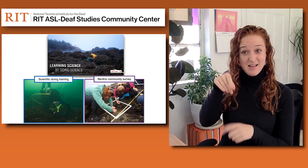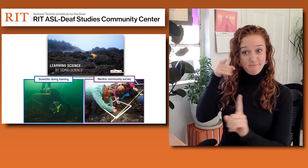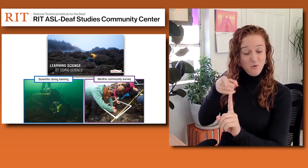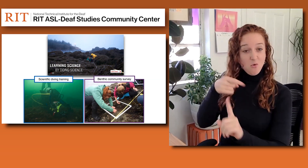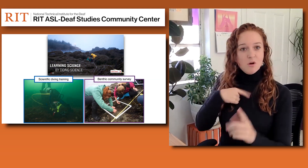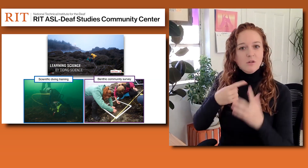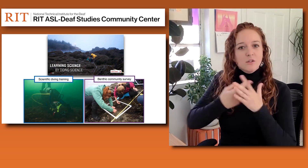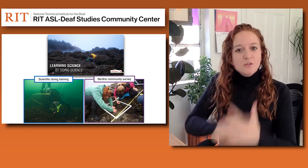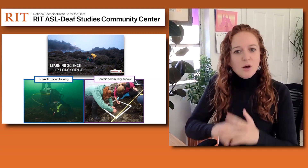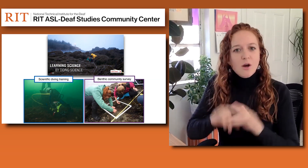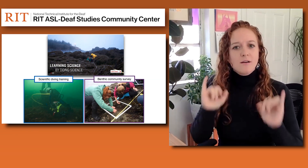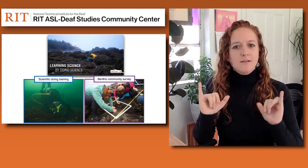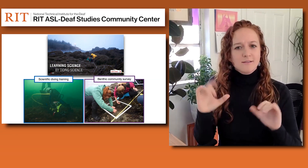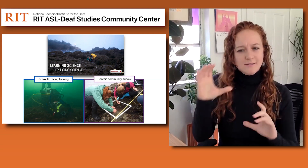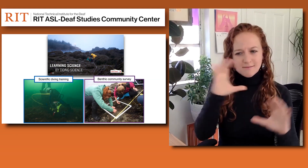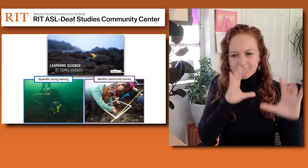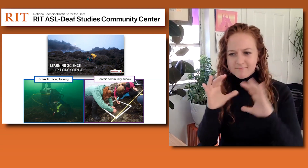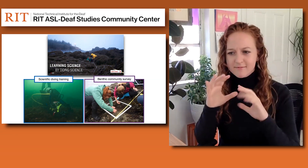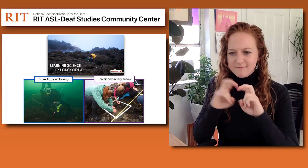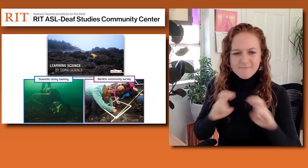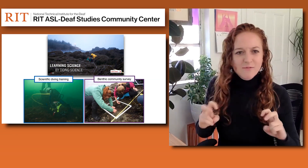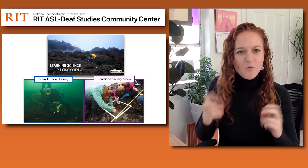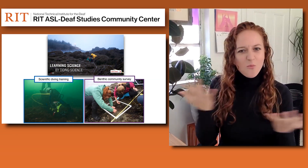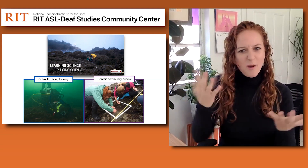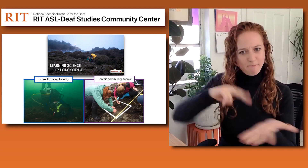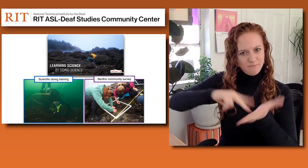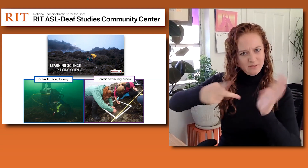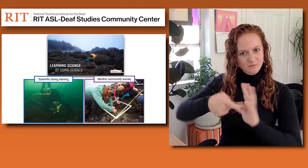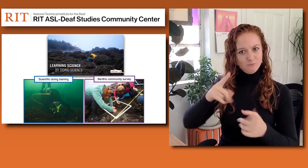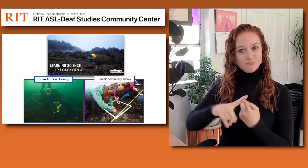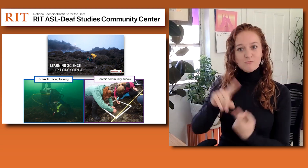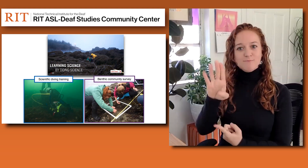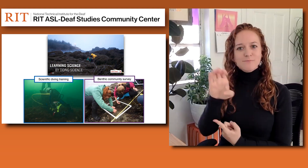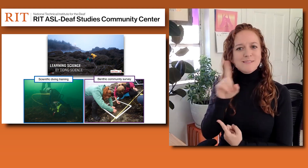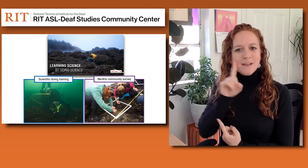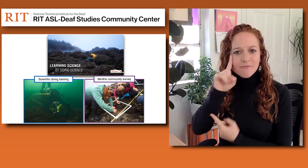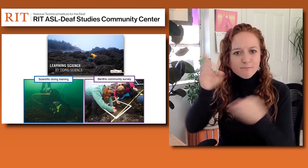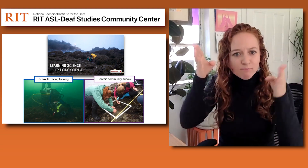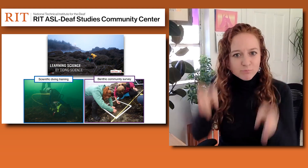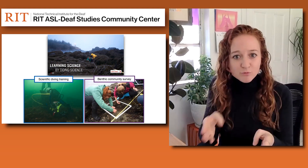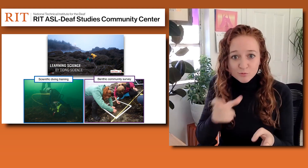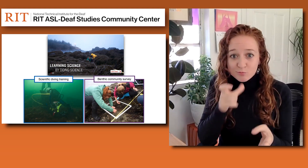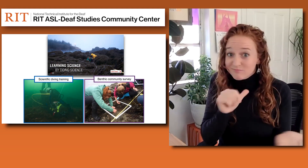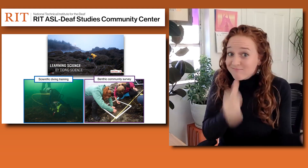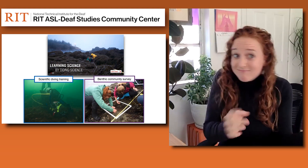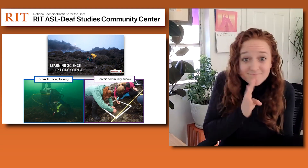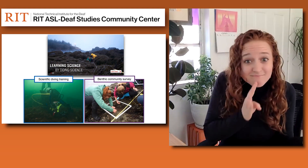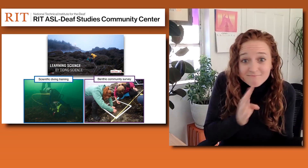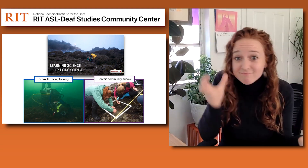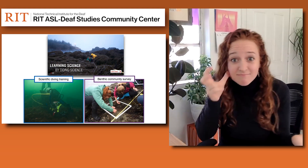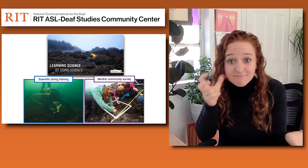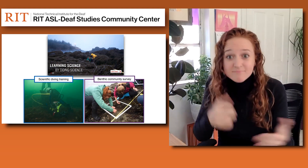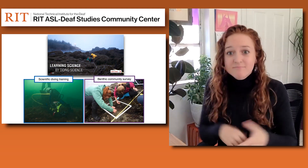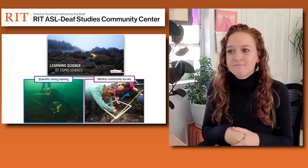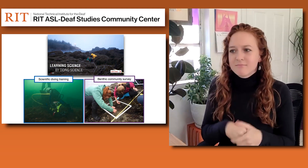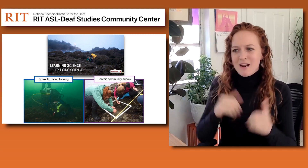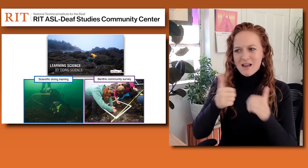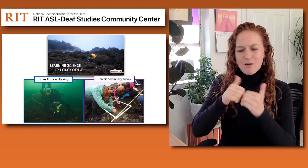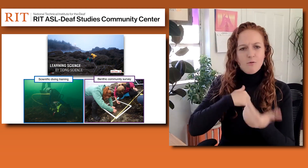and assess my situation. At that point, I started to really search within myself as what it means to be a deaf person